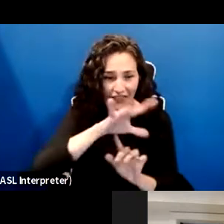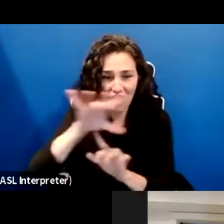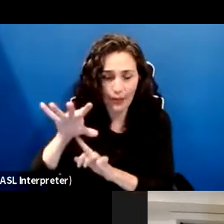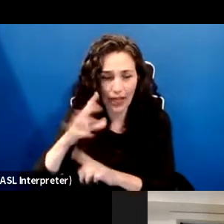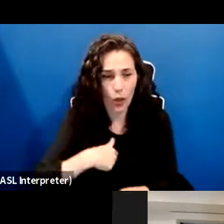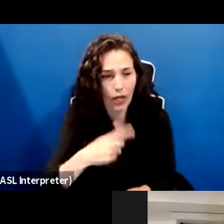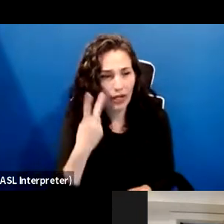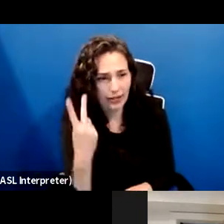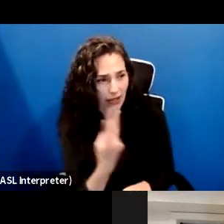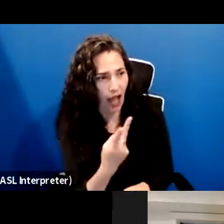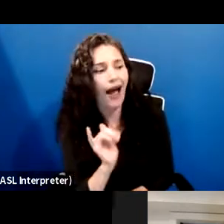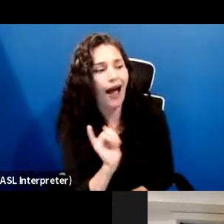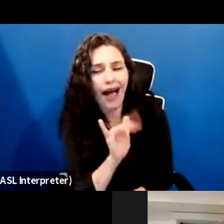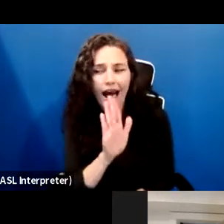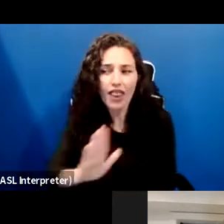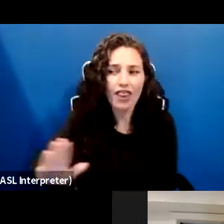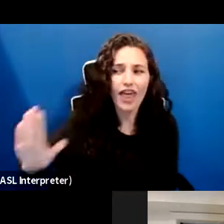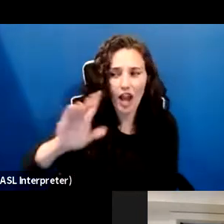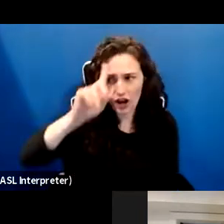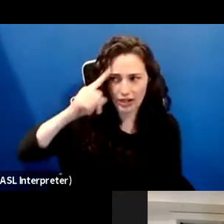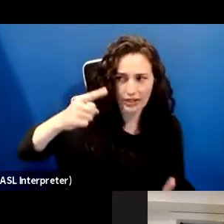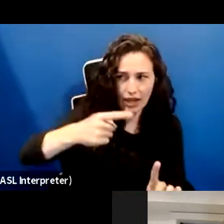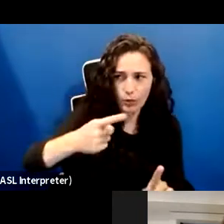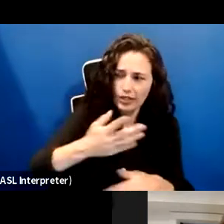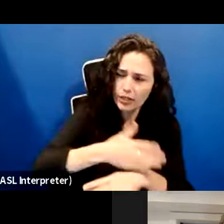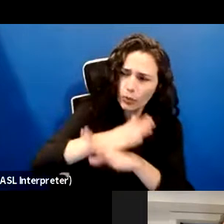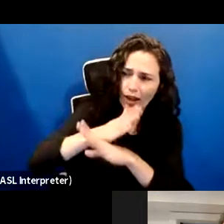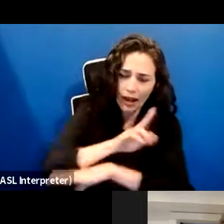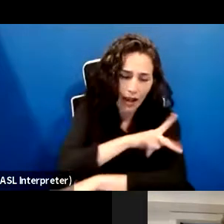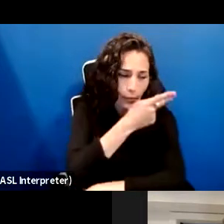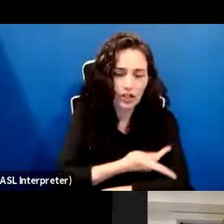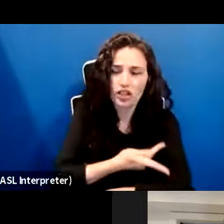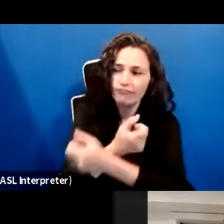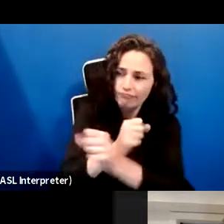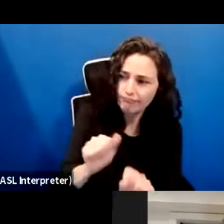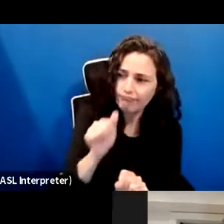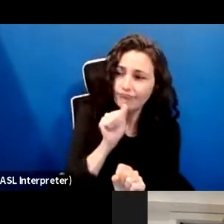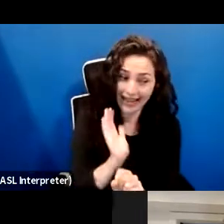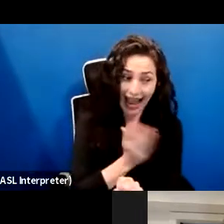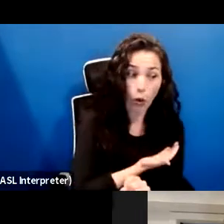was to protect patient privacy and patient safety, and our privacy and our safety,